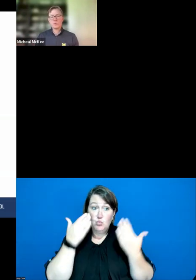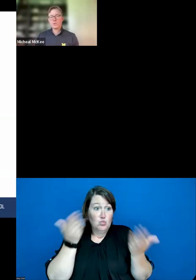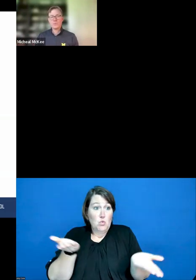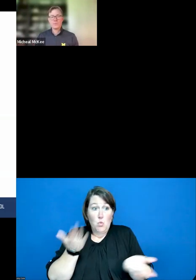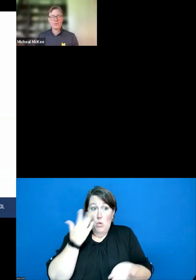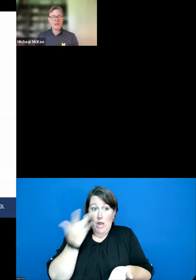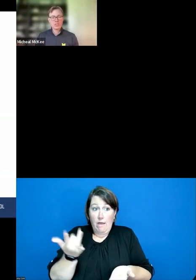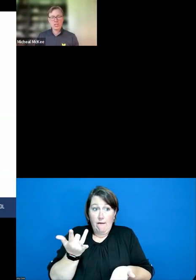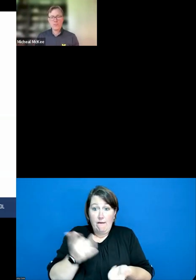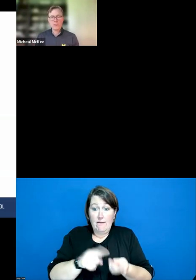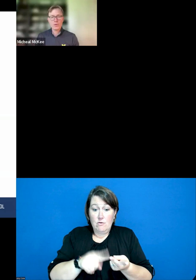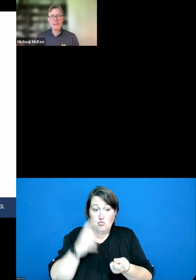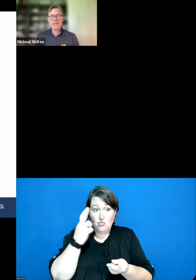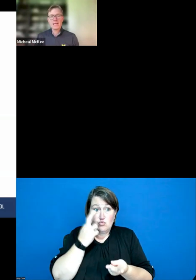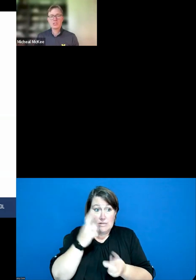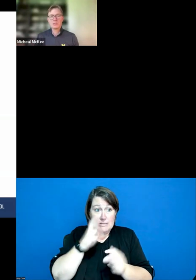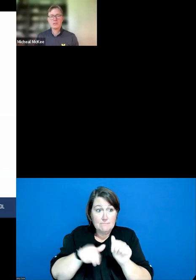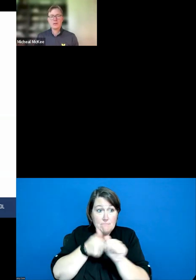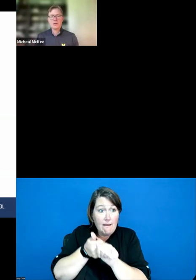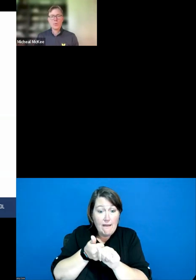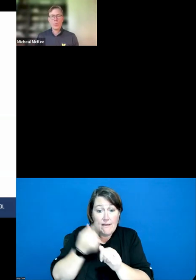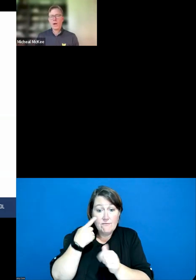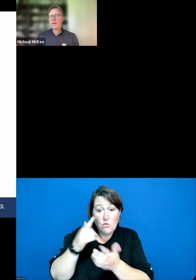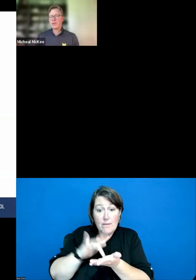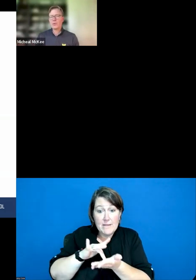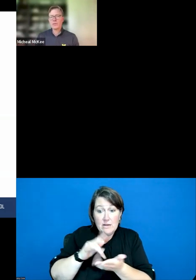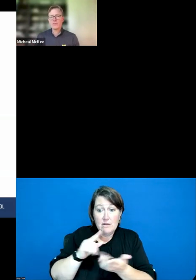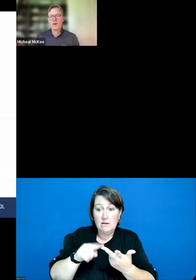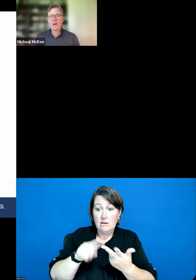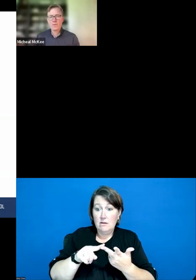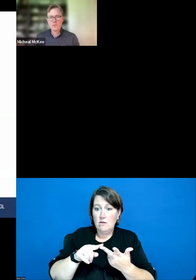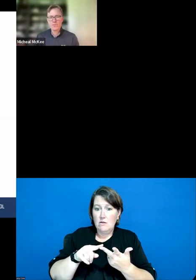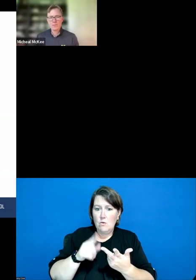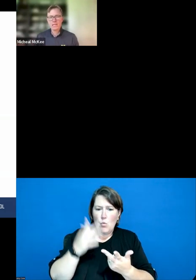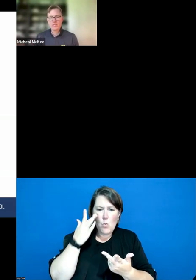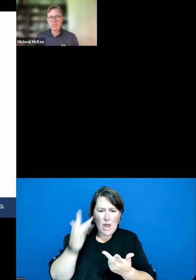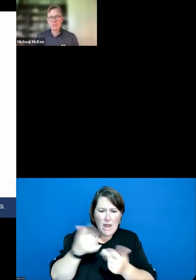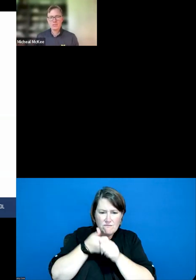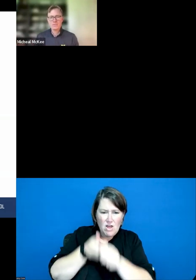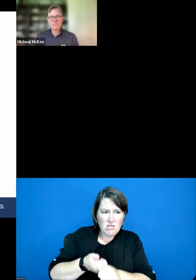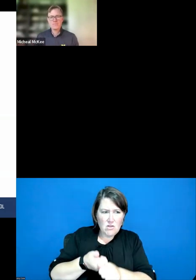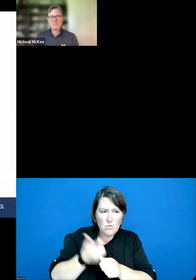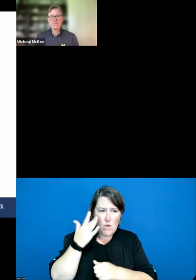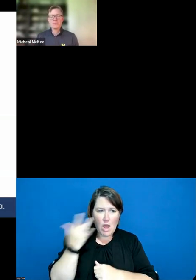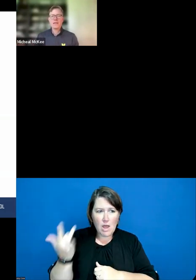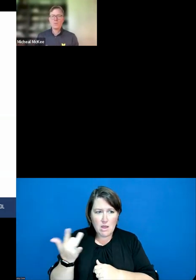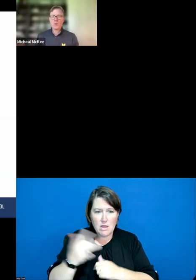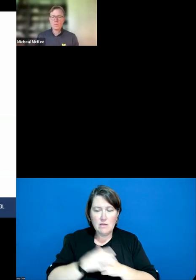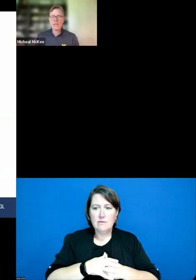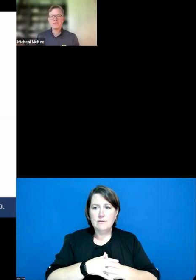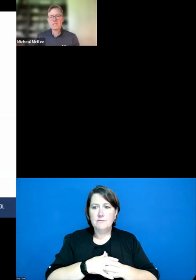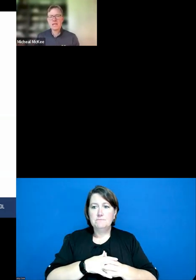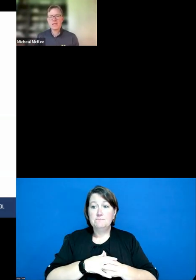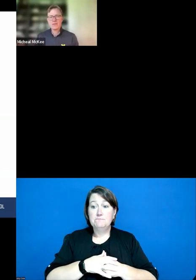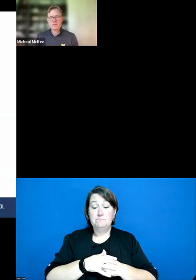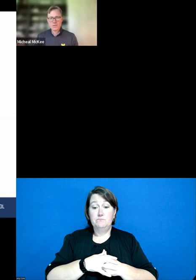know the rationale for the medication. Why are you going to follow those recommendations. And what we have seen and there's